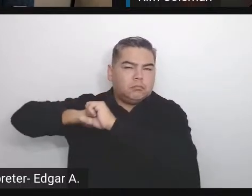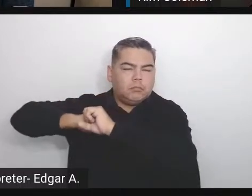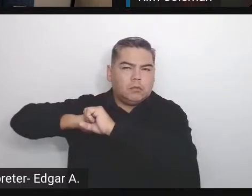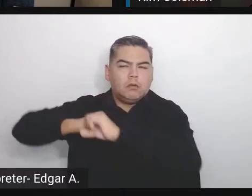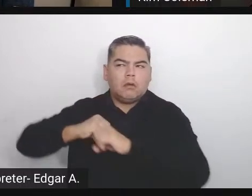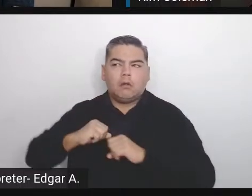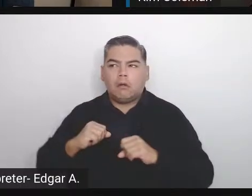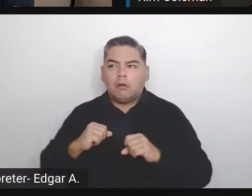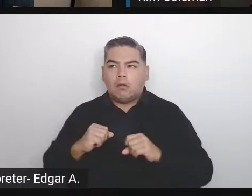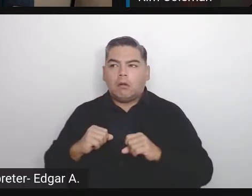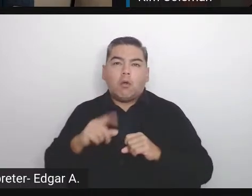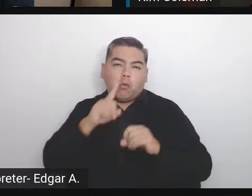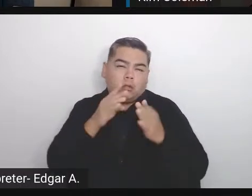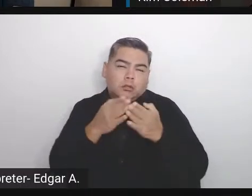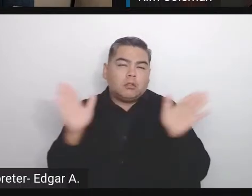In general it is simple.